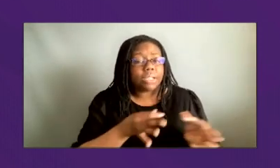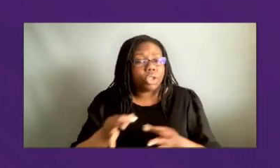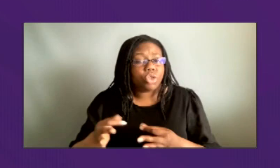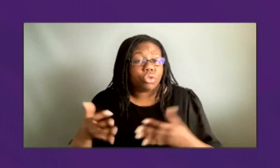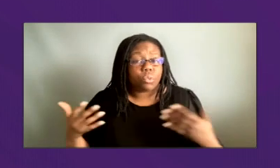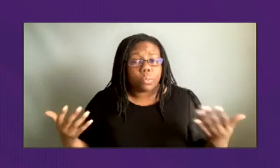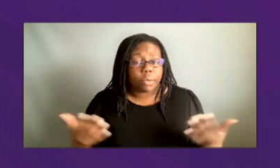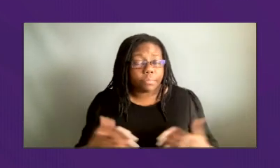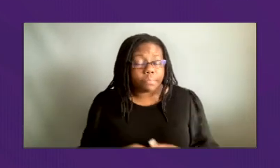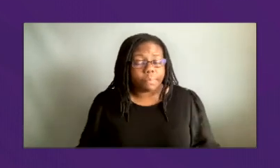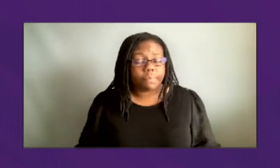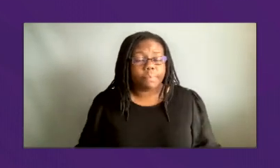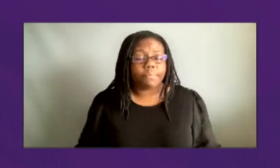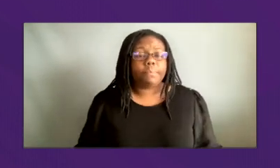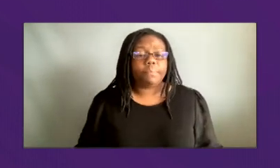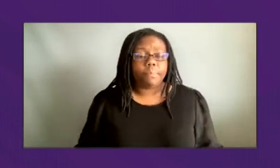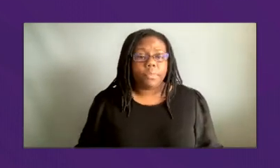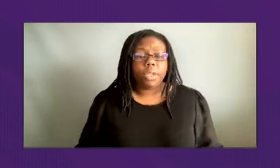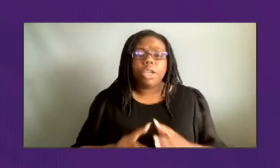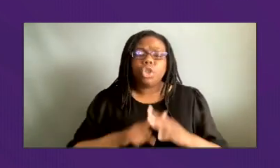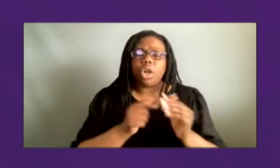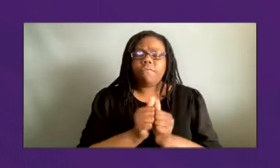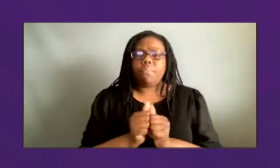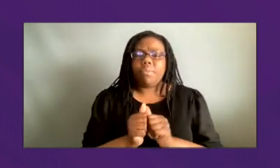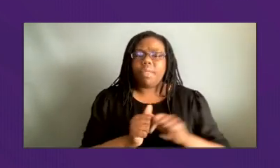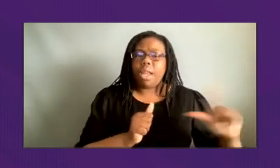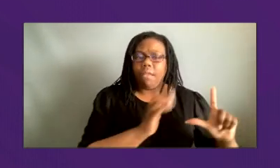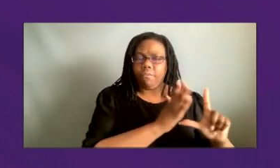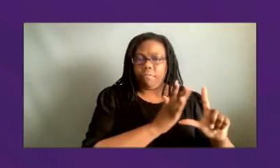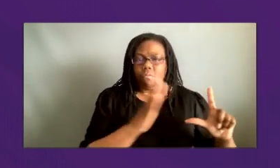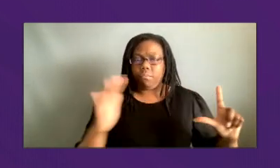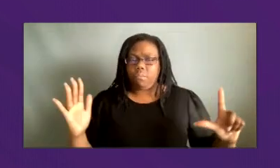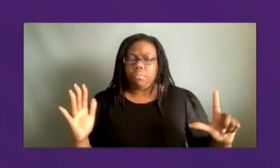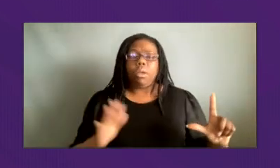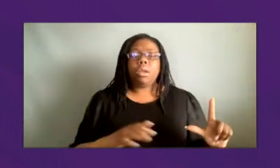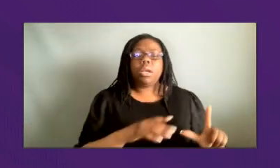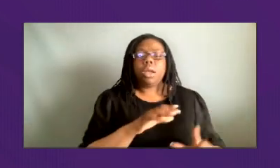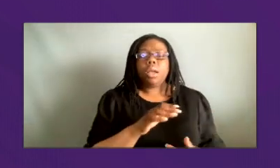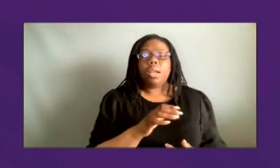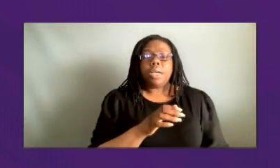Quickly starting on the far left, Chief Menominee of the Potawatomi Nation refused